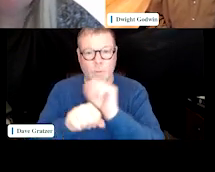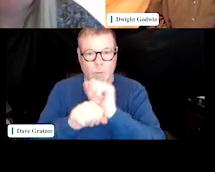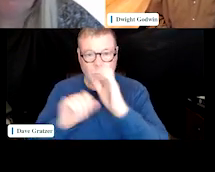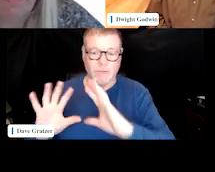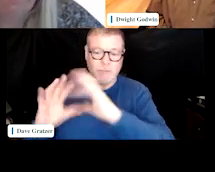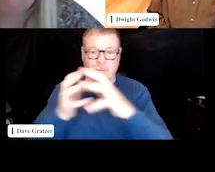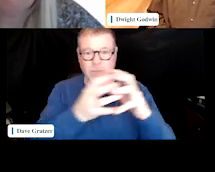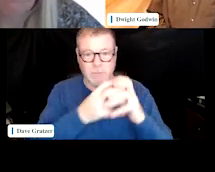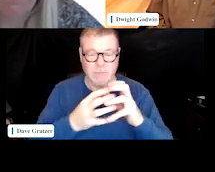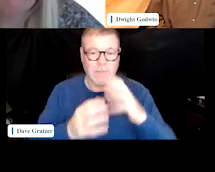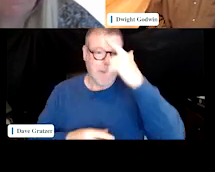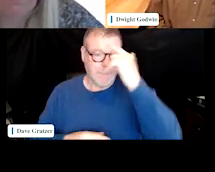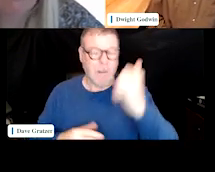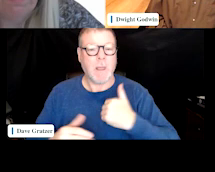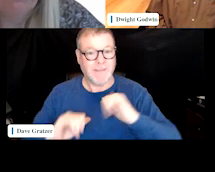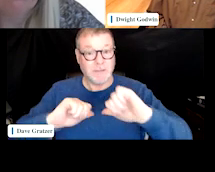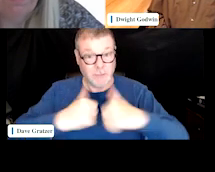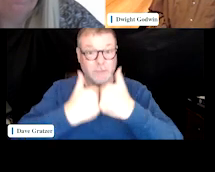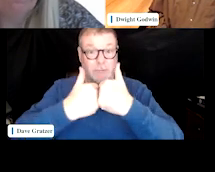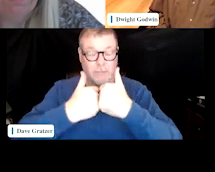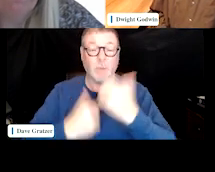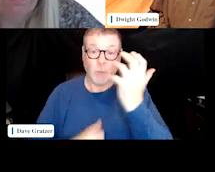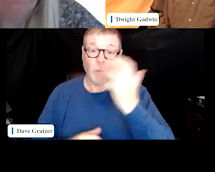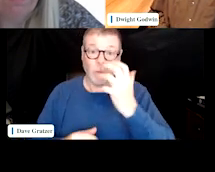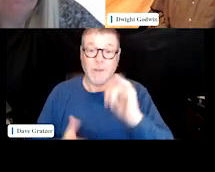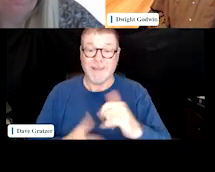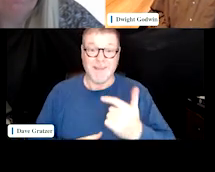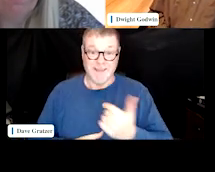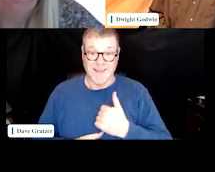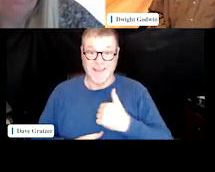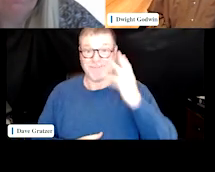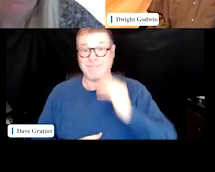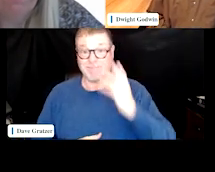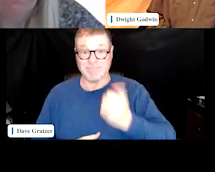just because there are challenges that I have had to navigate that